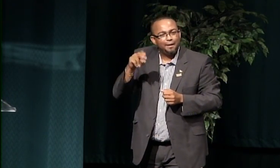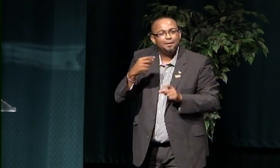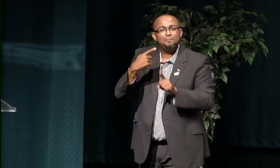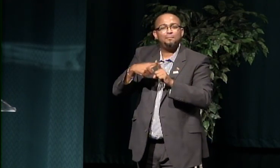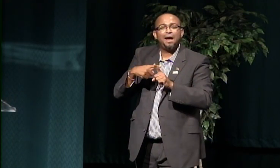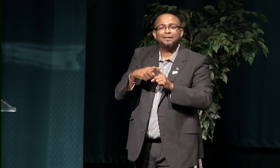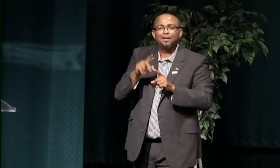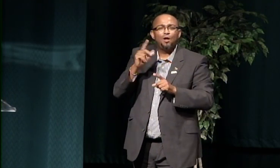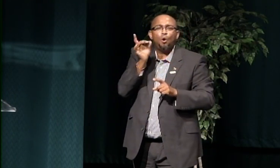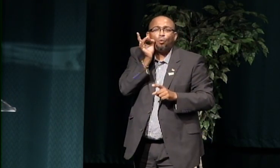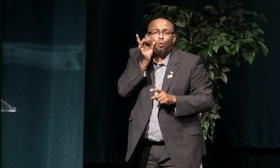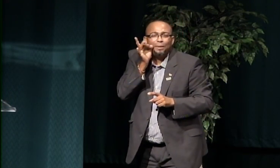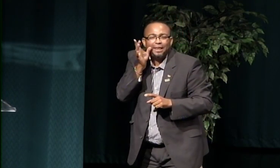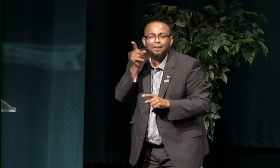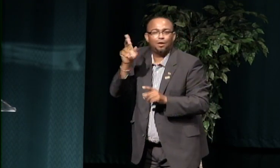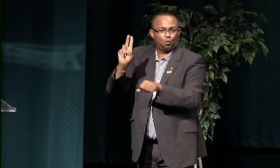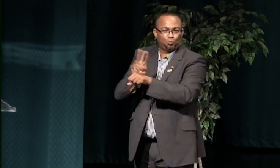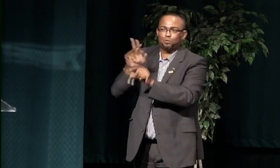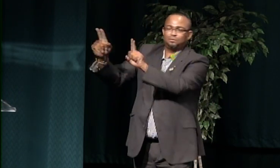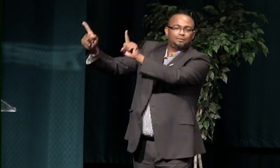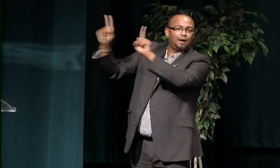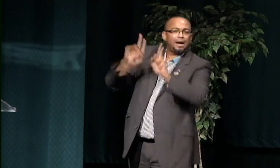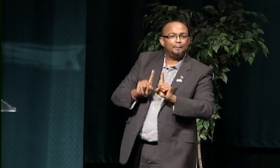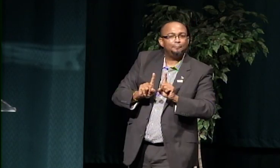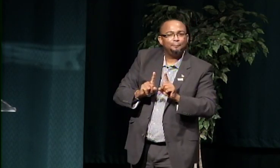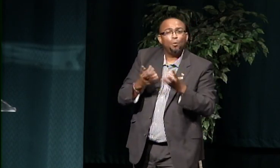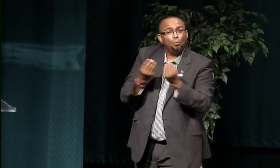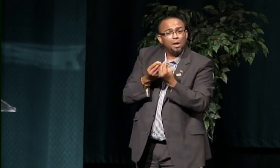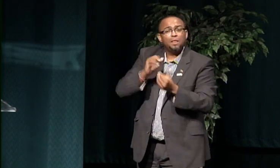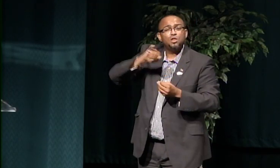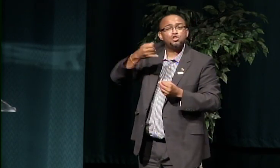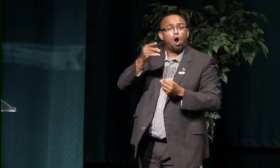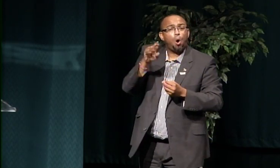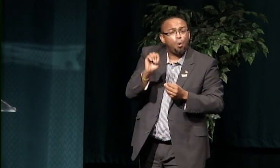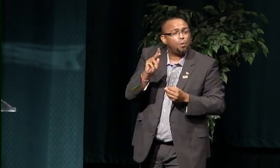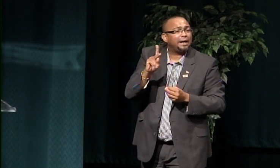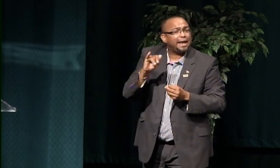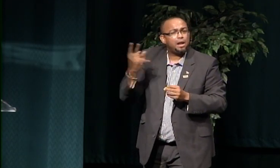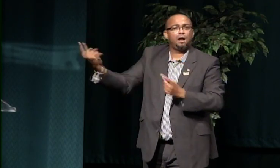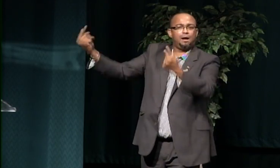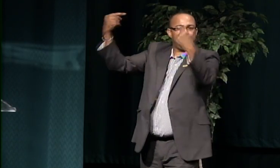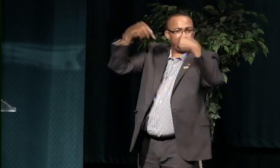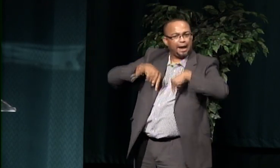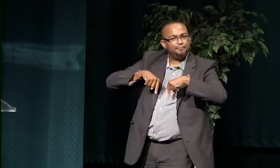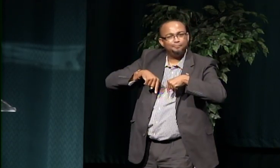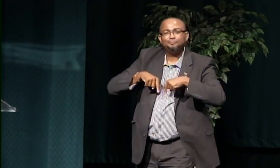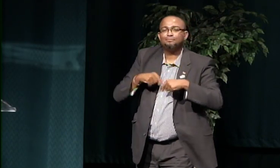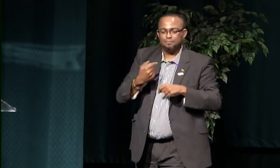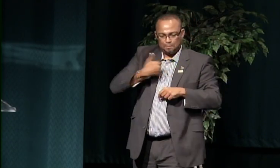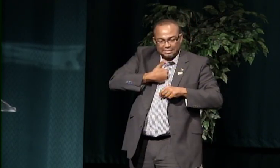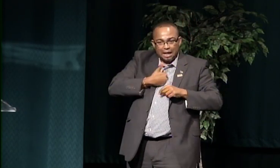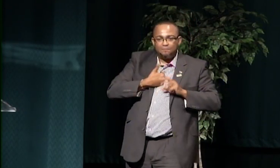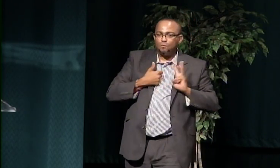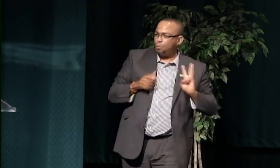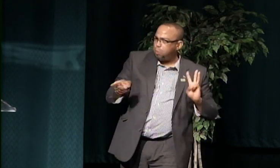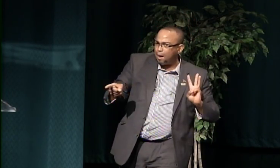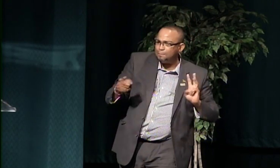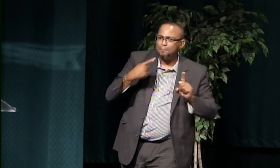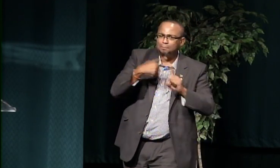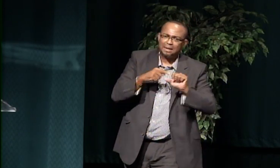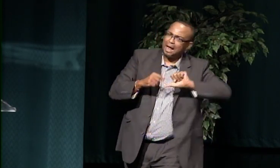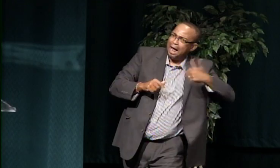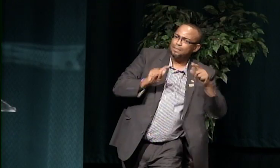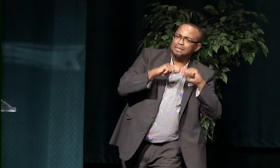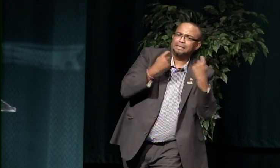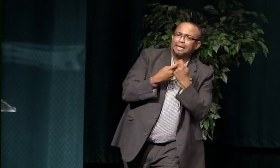We've had Jordan and Kubi, and Joe Kinner, myself, and Wilma